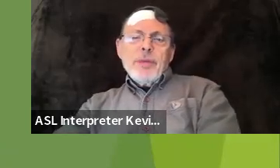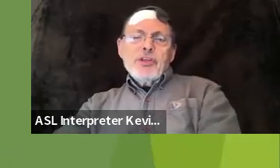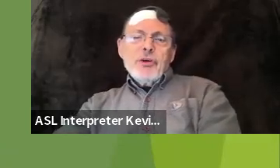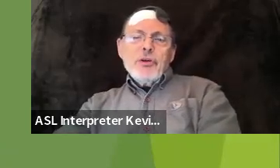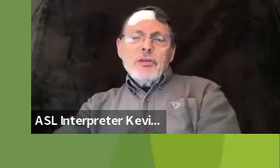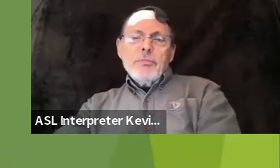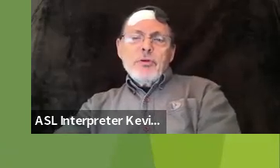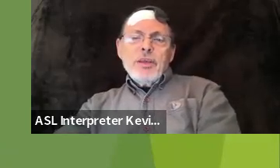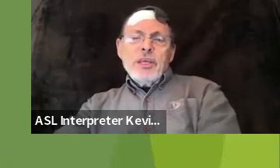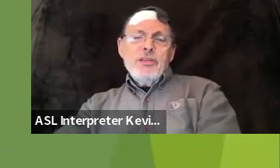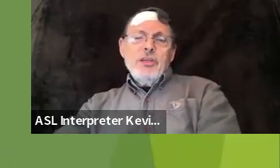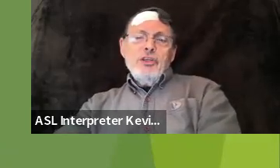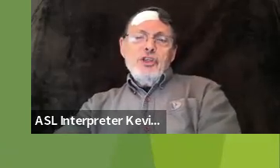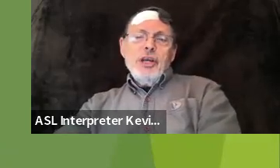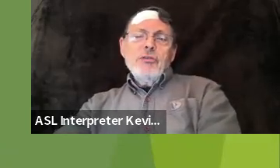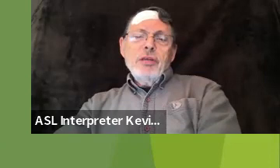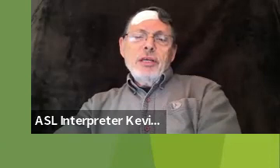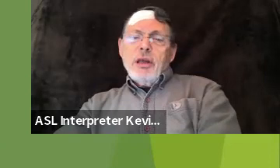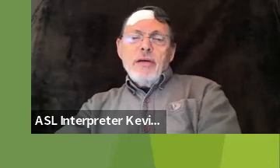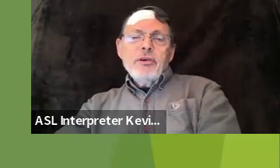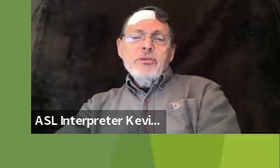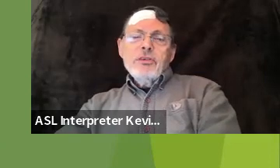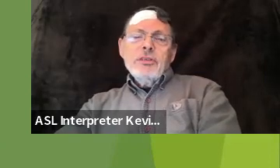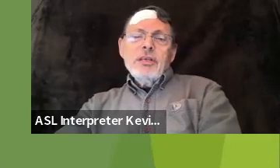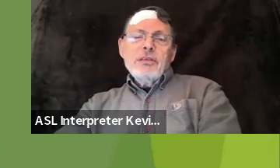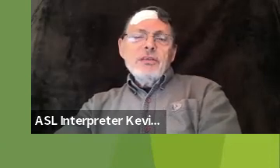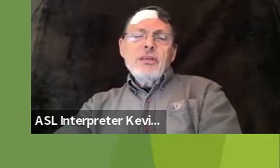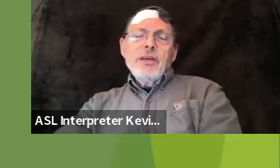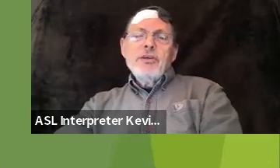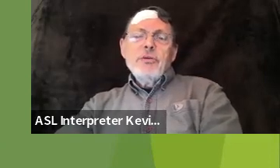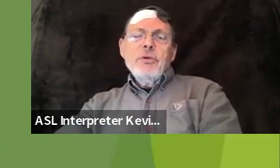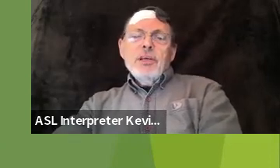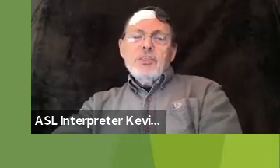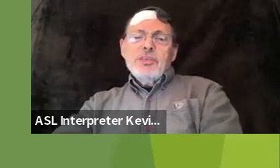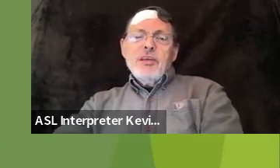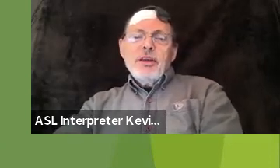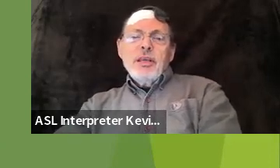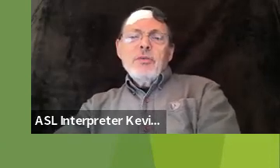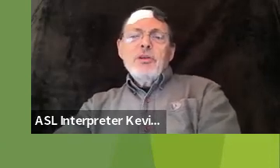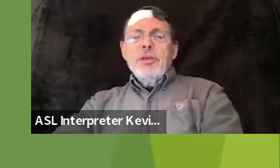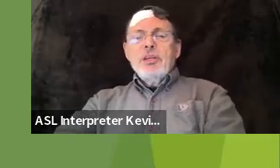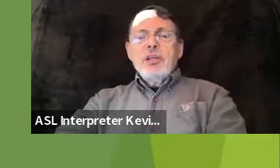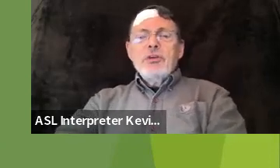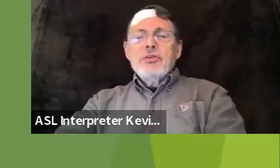We have to make sure that the movie is generally covering, it's not too specific, and we use